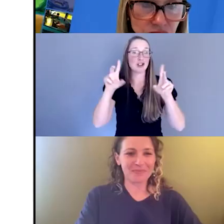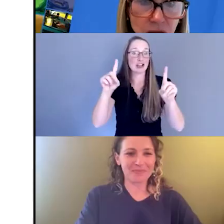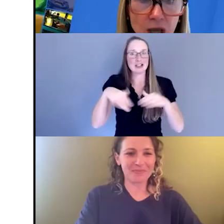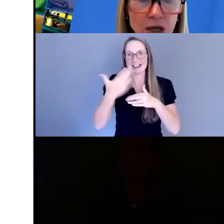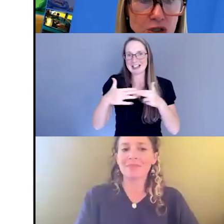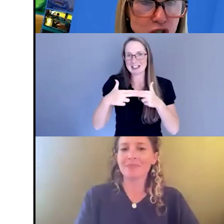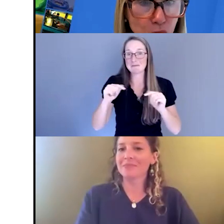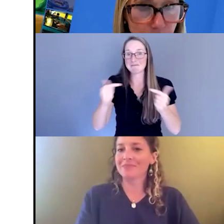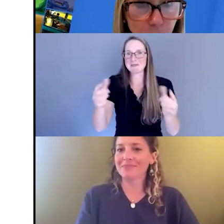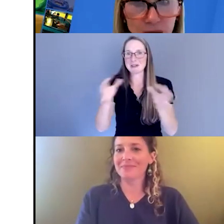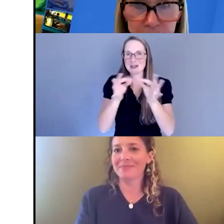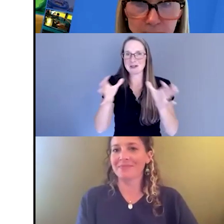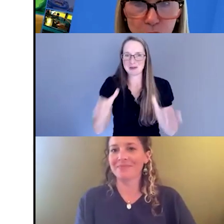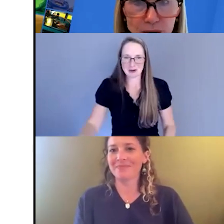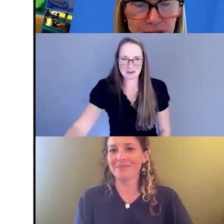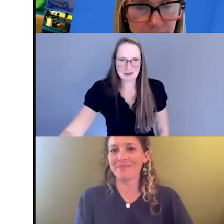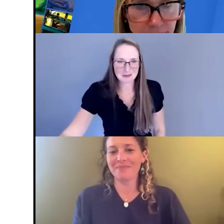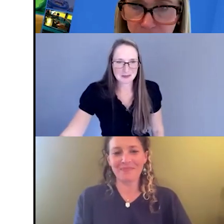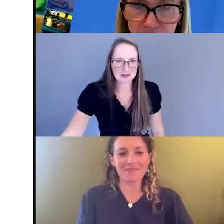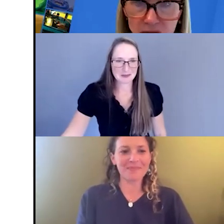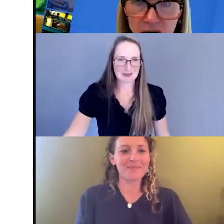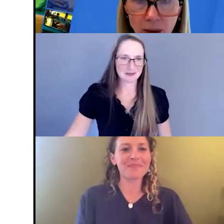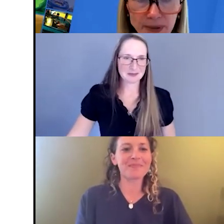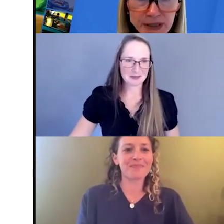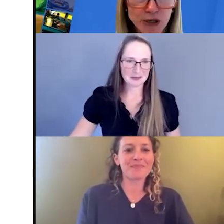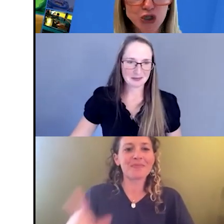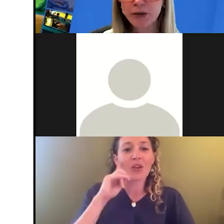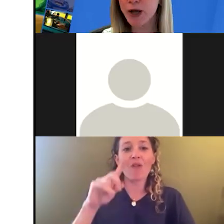Reporting Subawards and Executive Compensation.